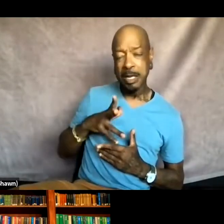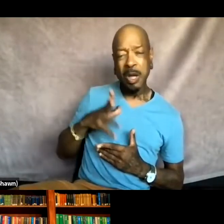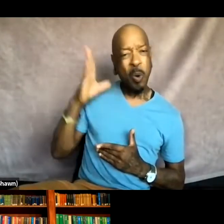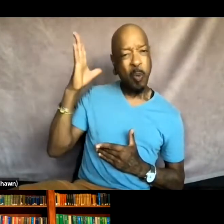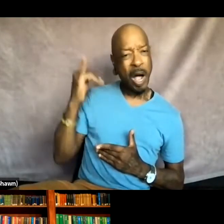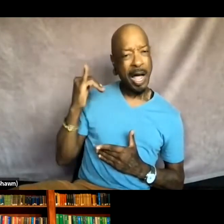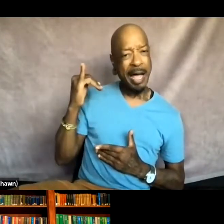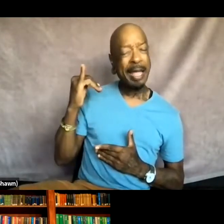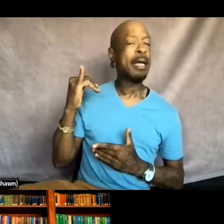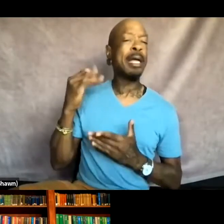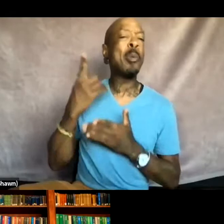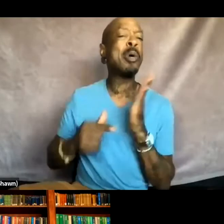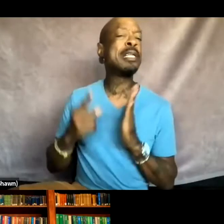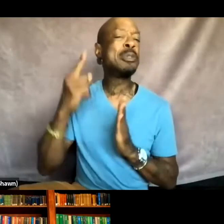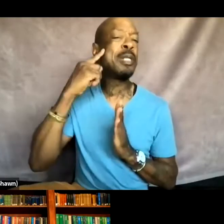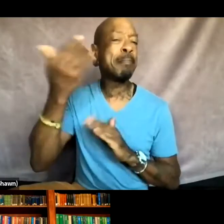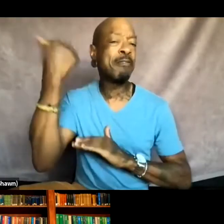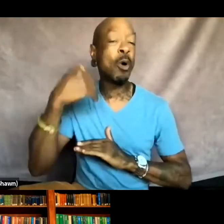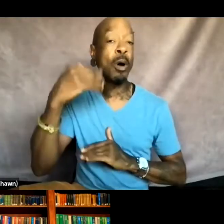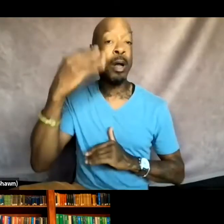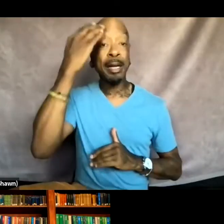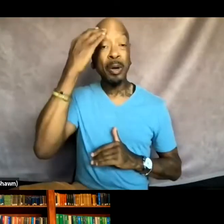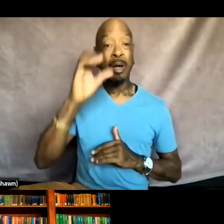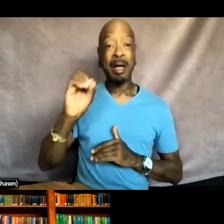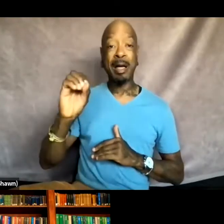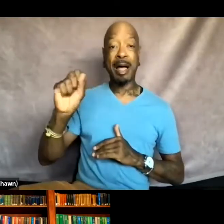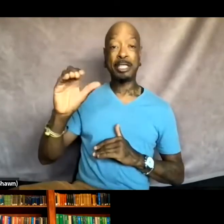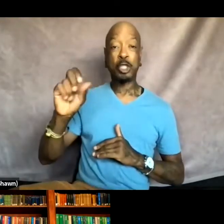Nicole Redding (she/her): I know that the Oscars in the movie industry on the whole, have been criticized.